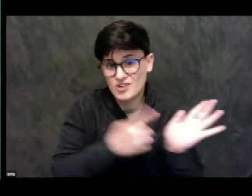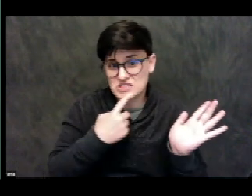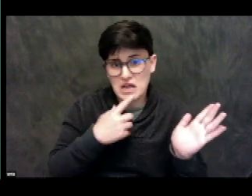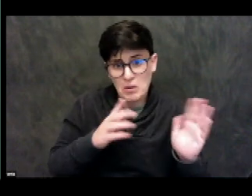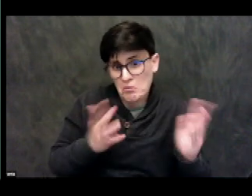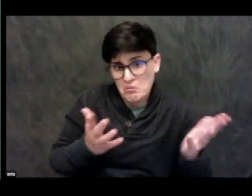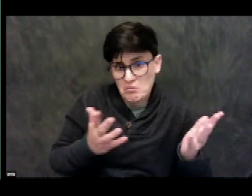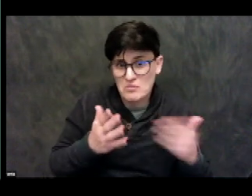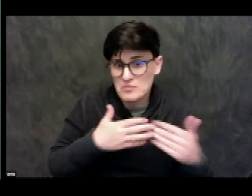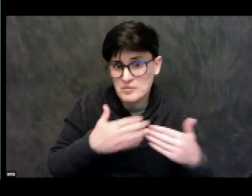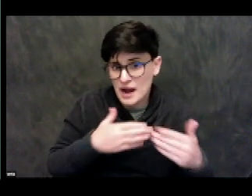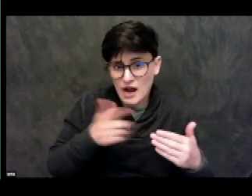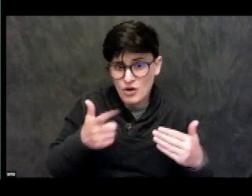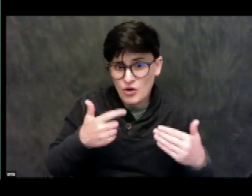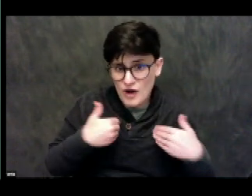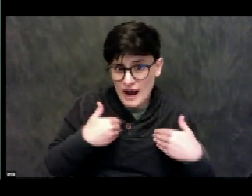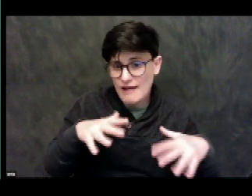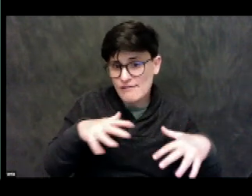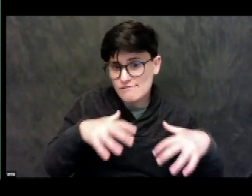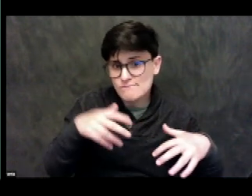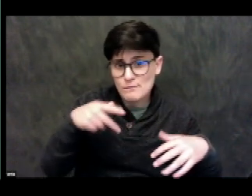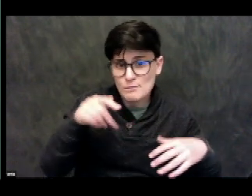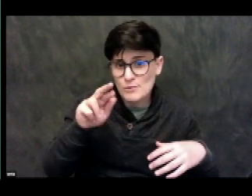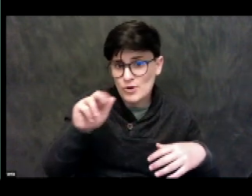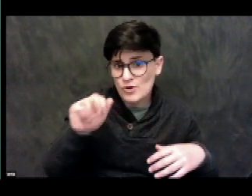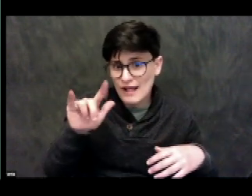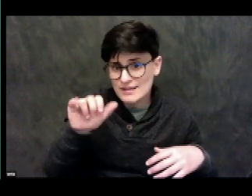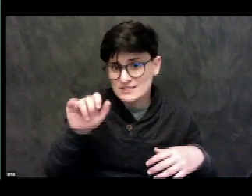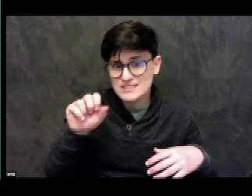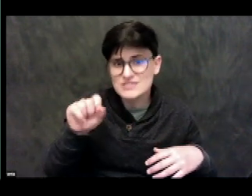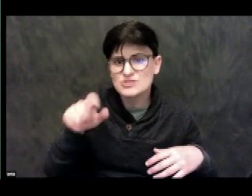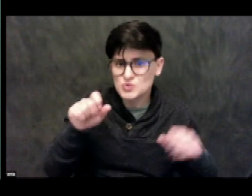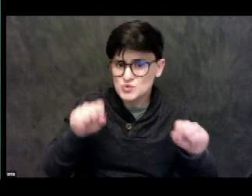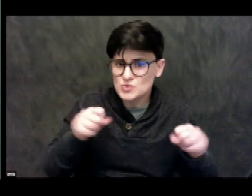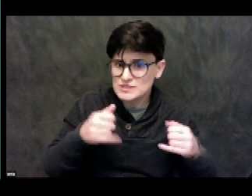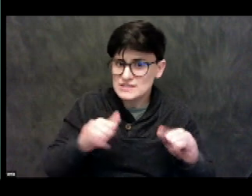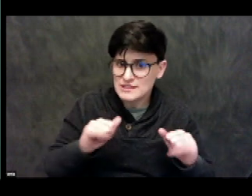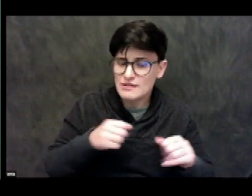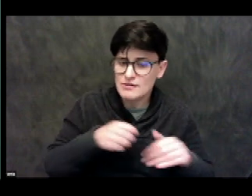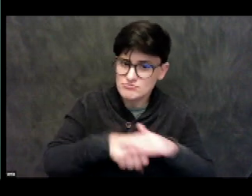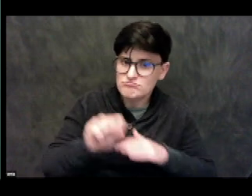that I couldn't give birth naturally. My mom had a lot of concerns that